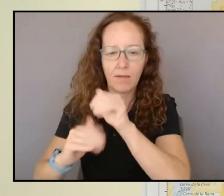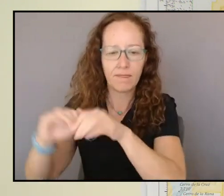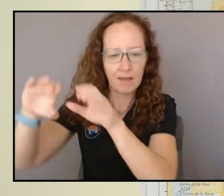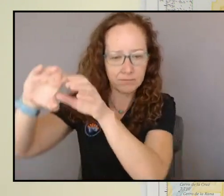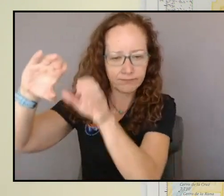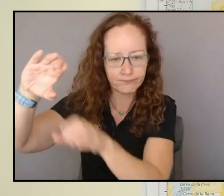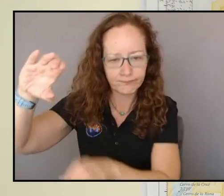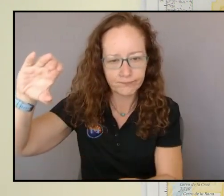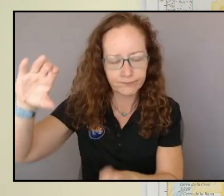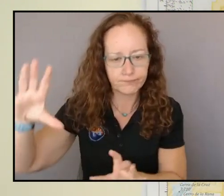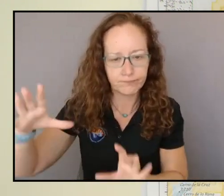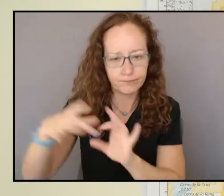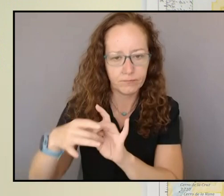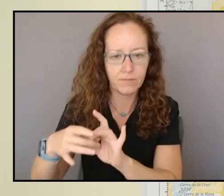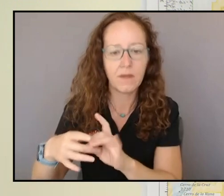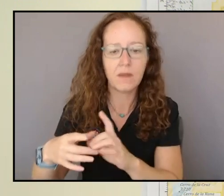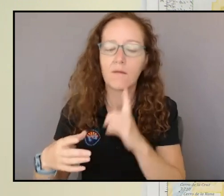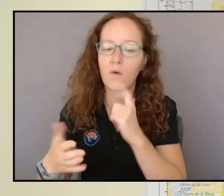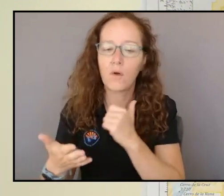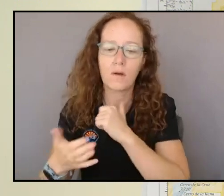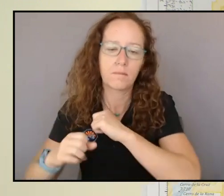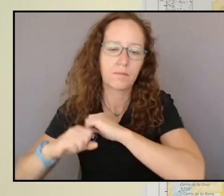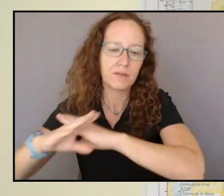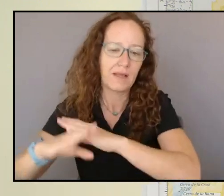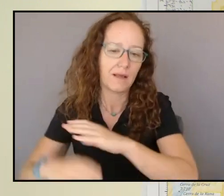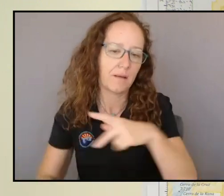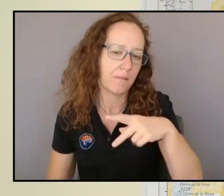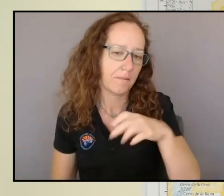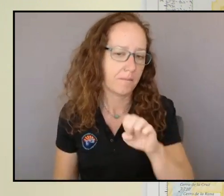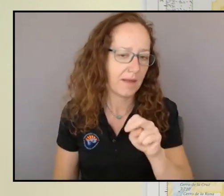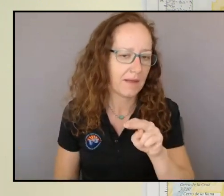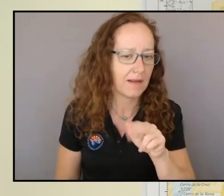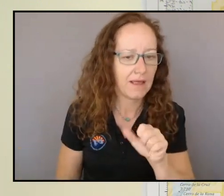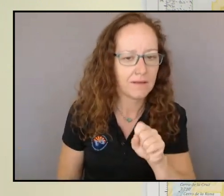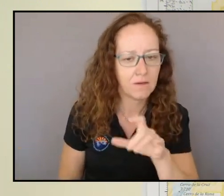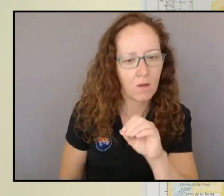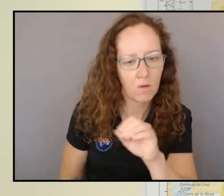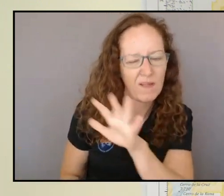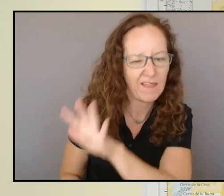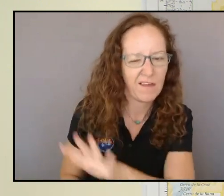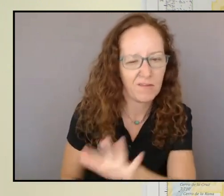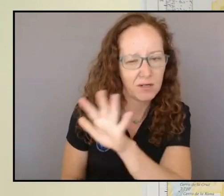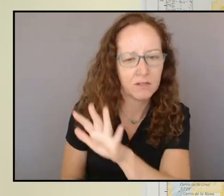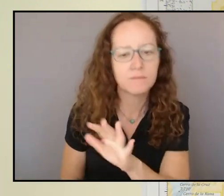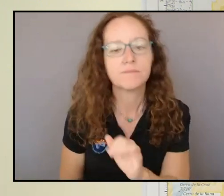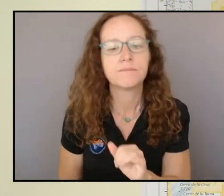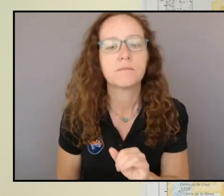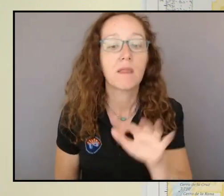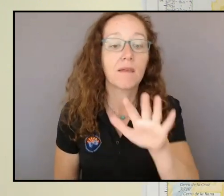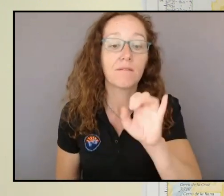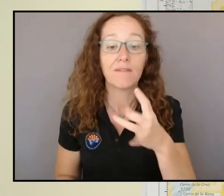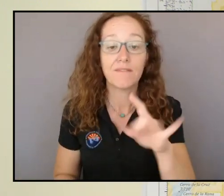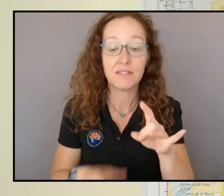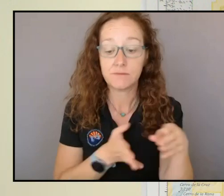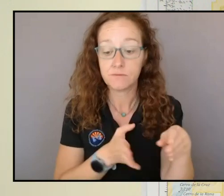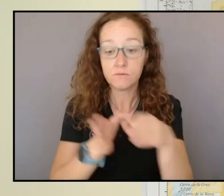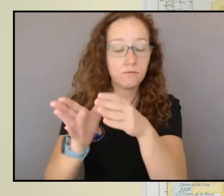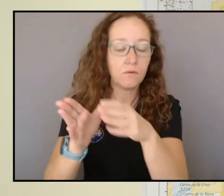there. 518 road is-- there's no actions been taken on that yet. We've established a 'Management Action Point' we call it. So